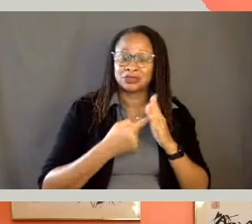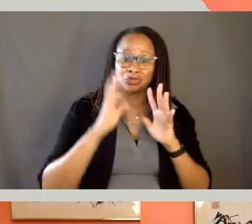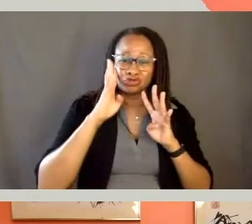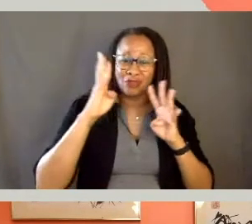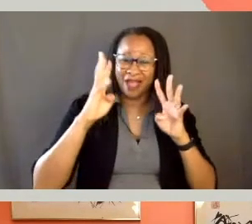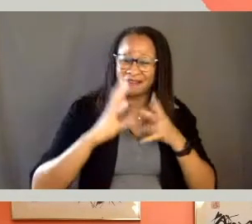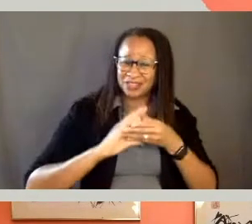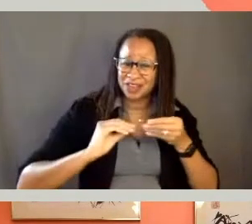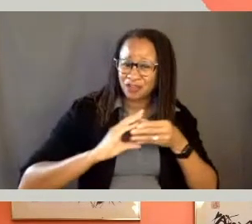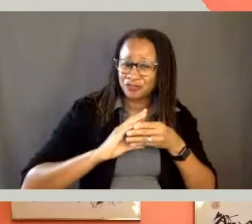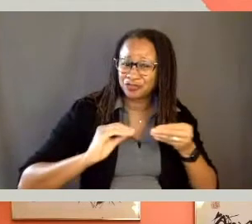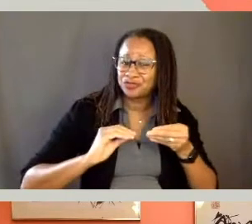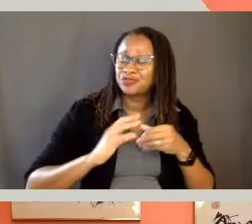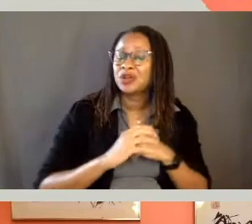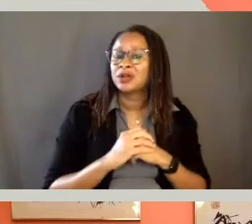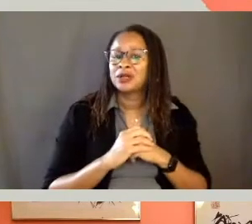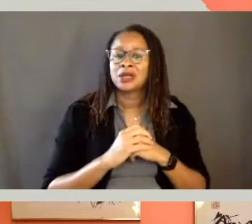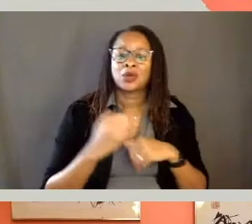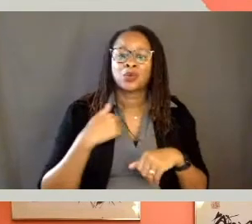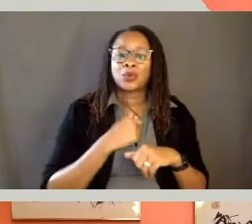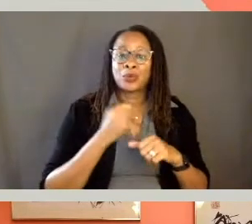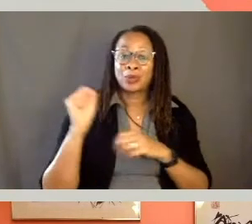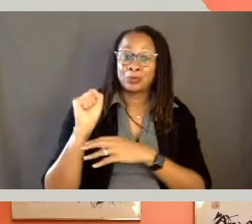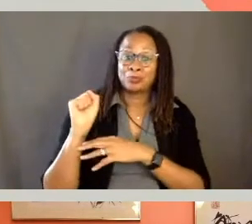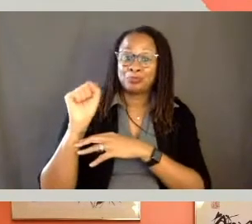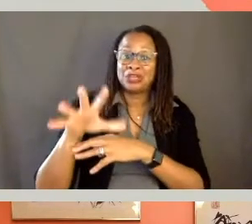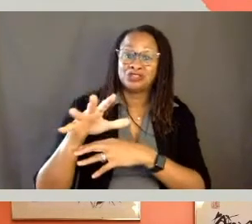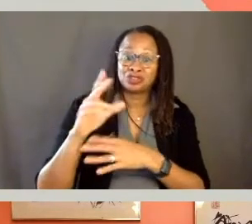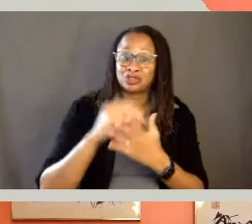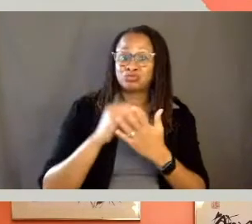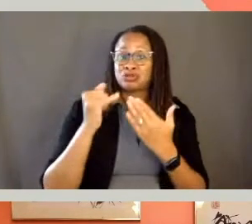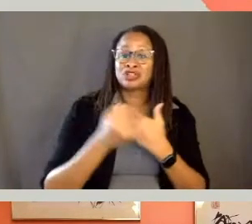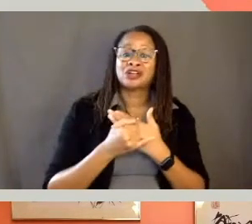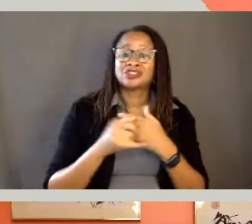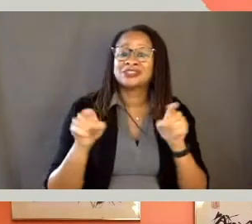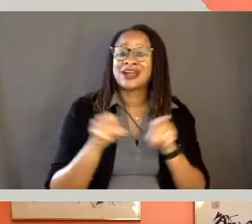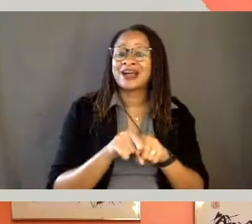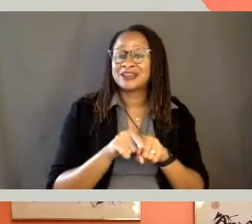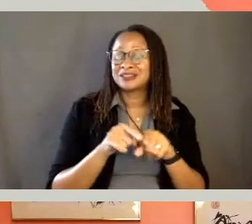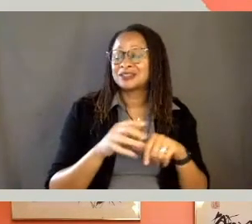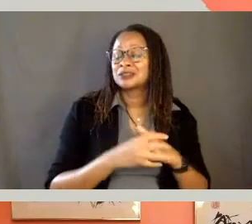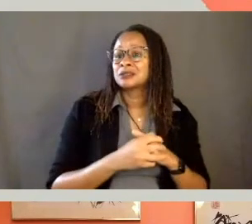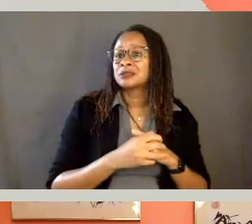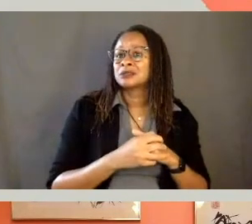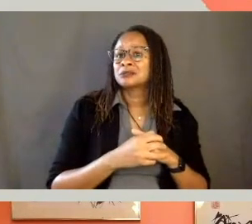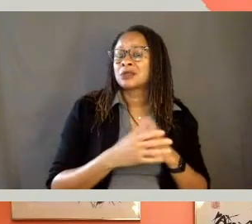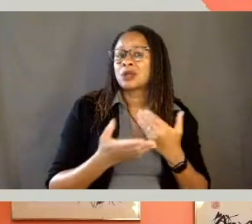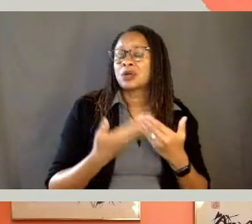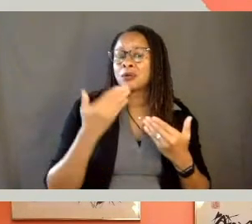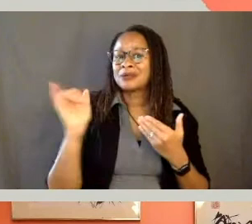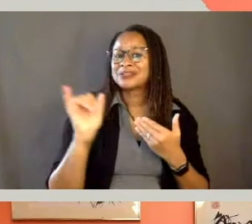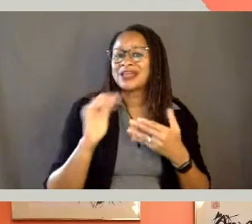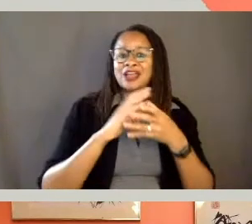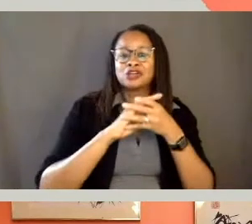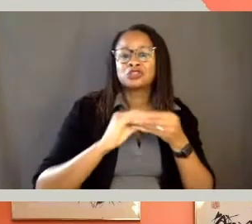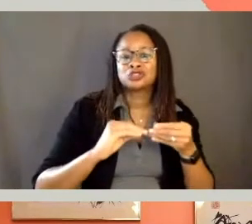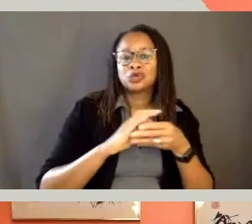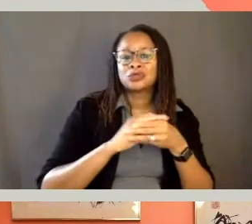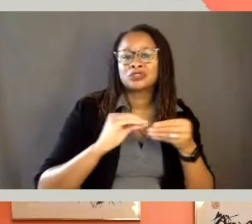we were pitched this project as being almost like a narrative driven documentary.